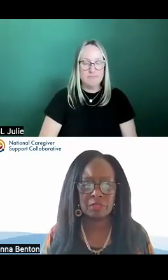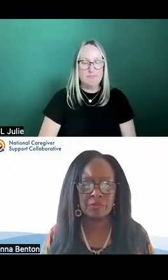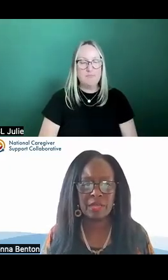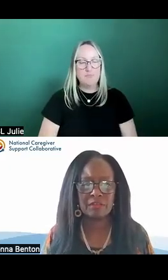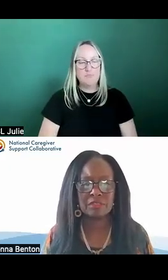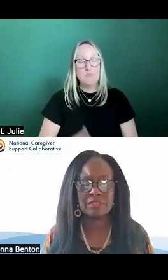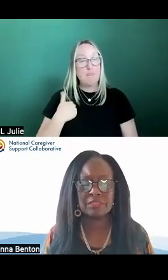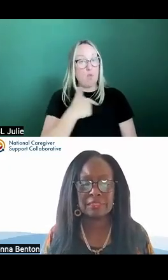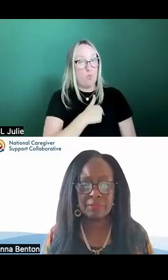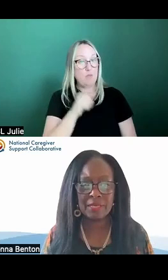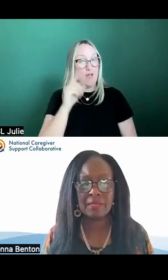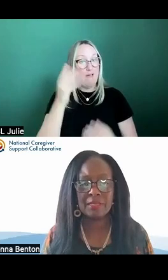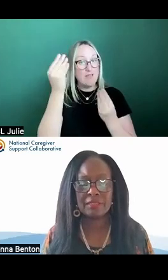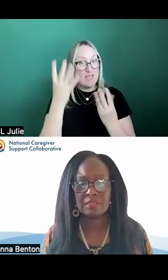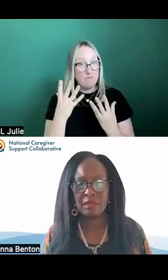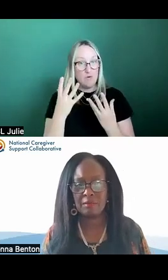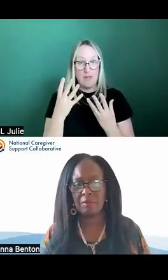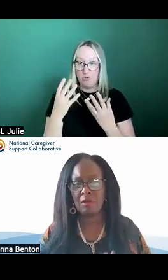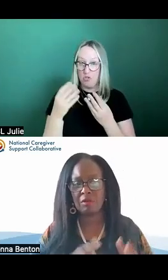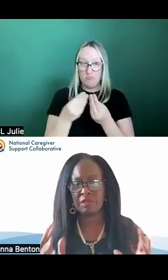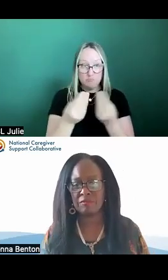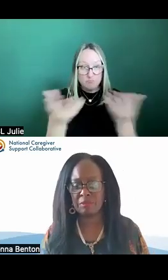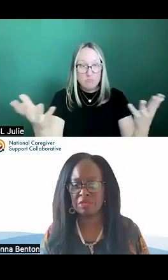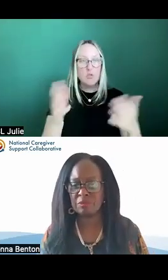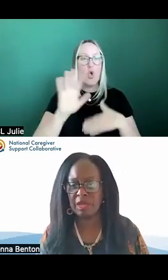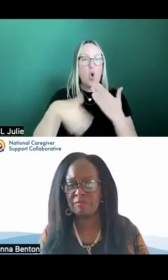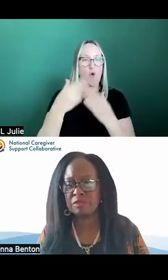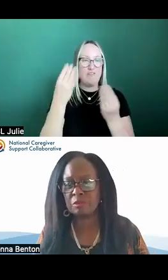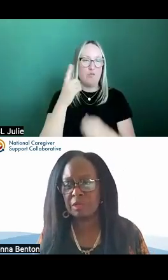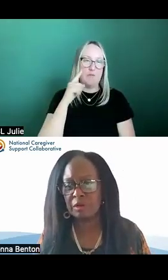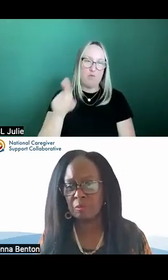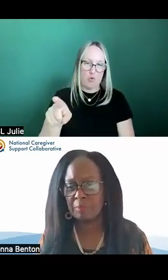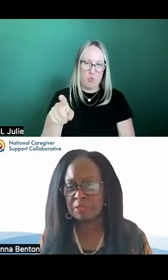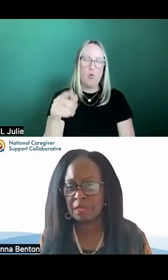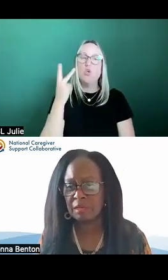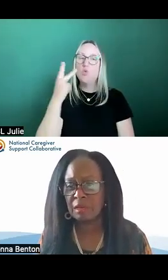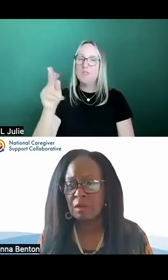clearing house to disseminate this all of the information we have, which will be on our website.